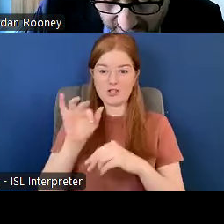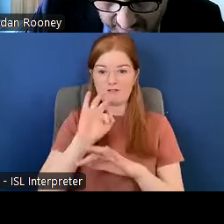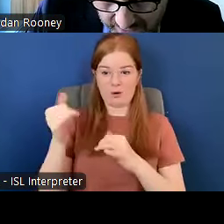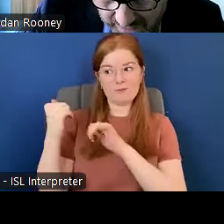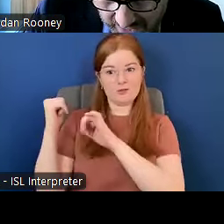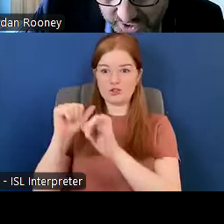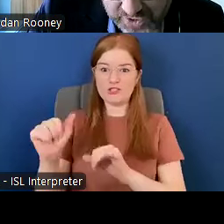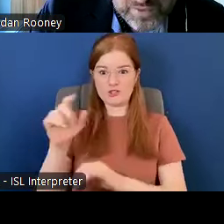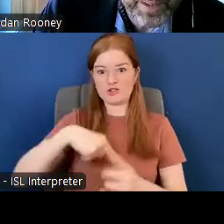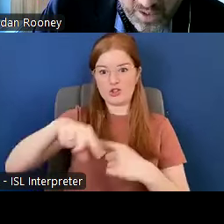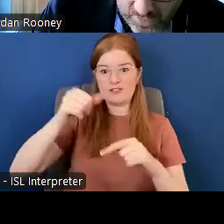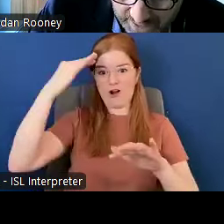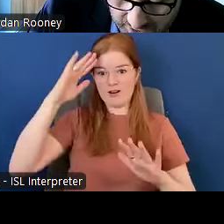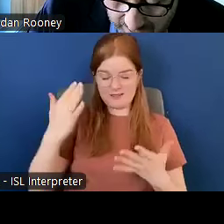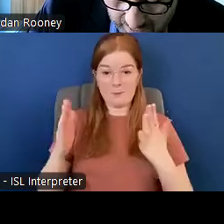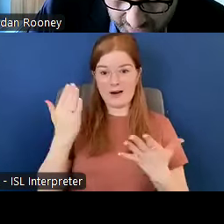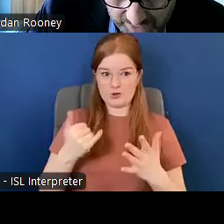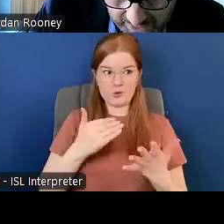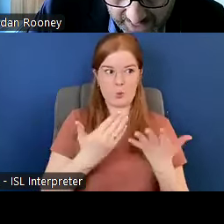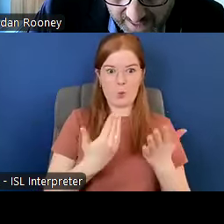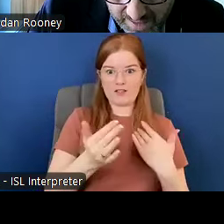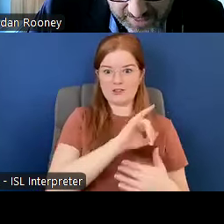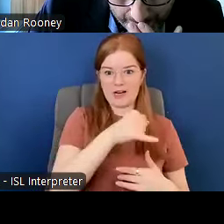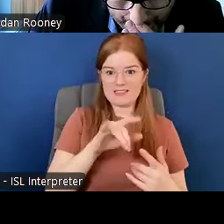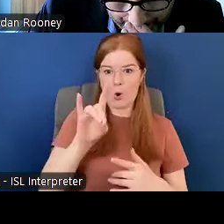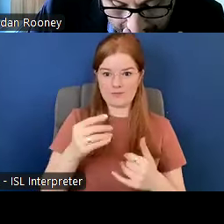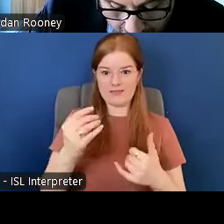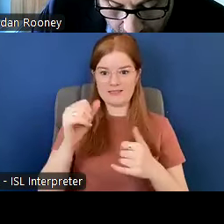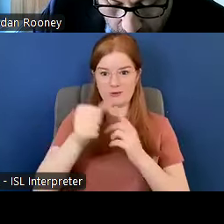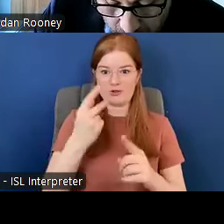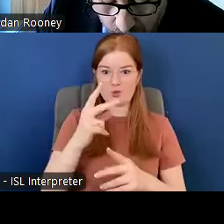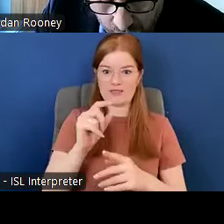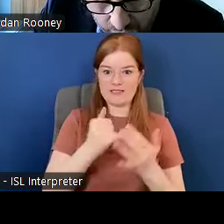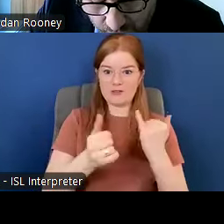Ireland to that endured by Hone and Jellett some two decades earlier. Rouault was one